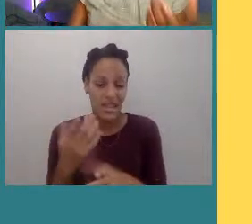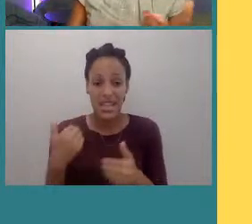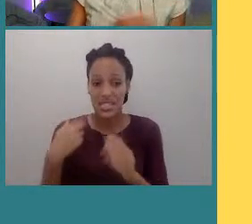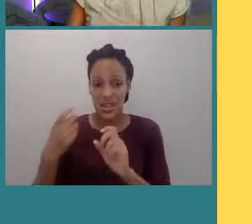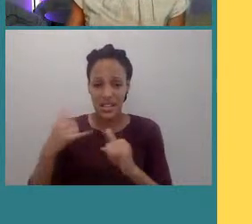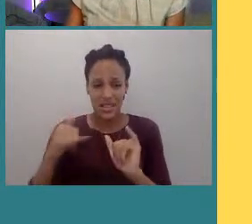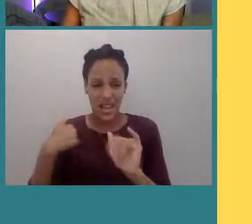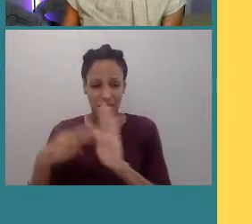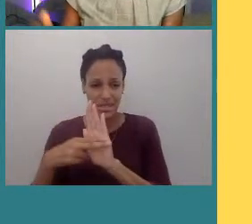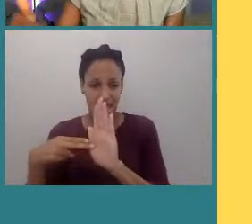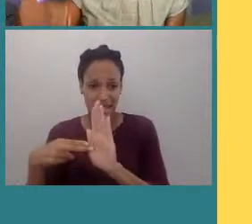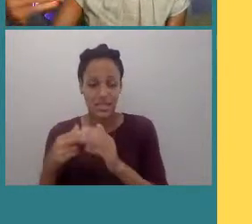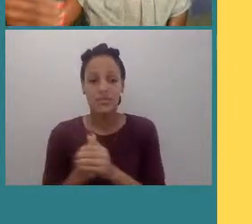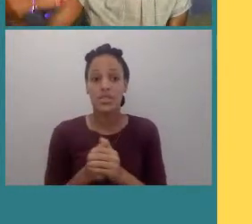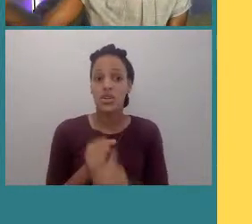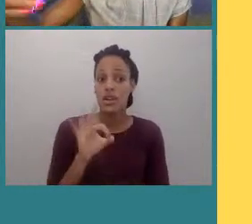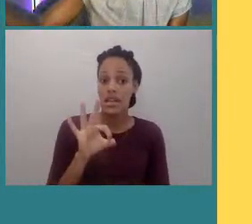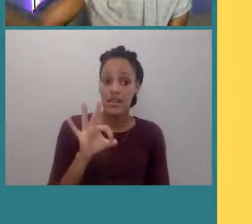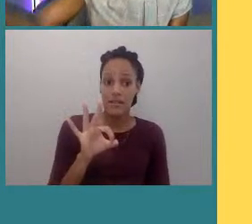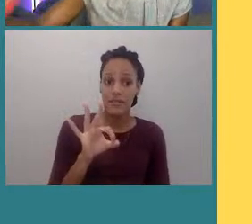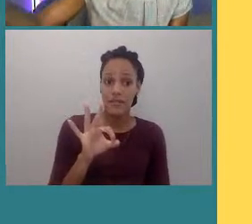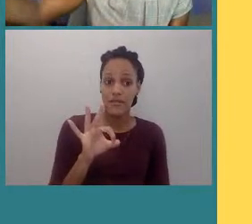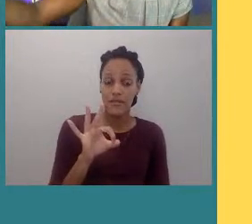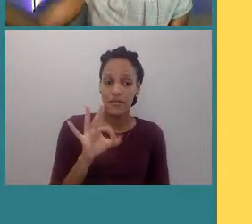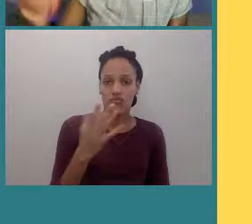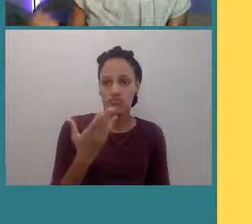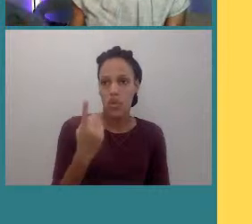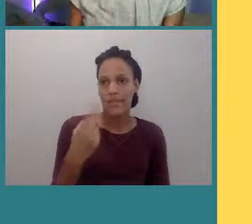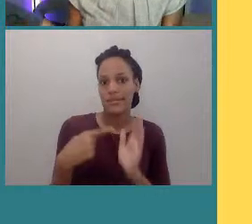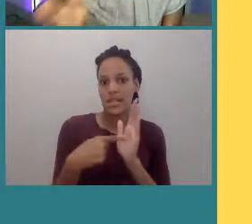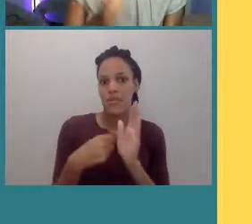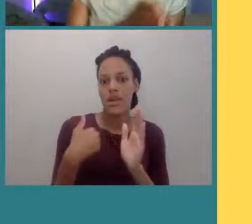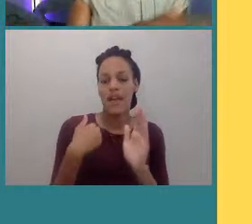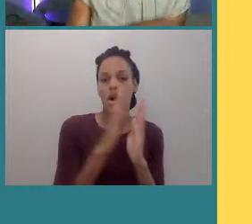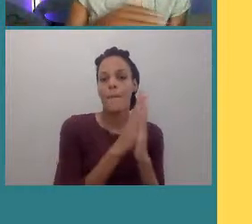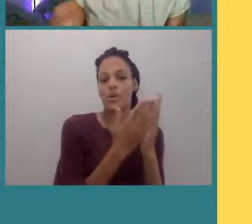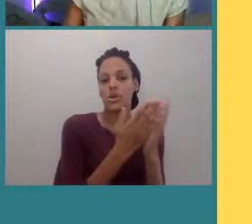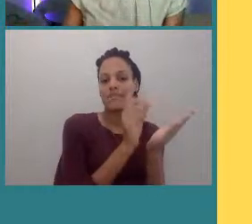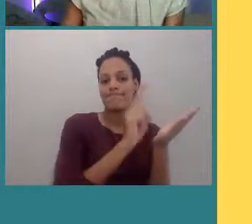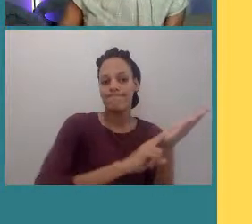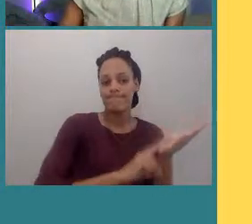you spend your money at; this will as financially increase your success as a creative, Black